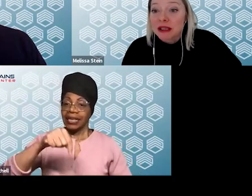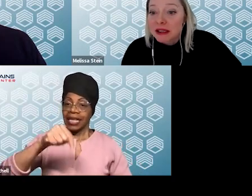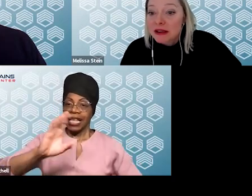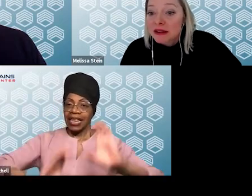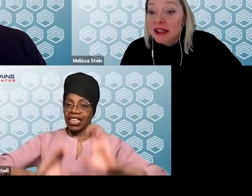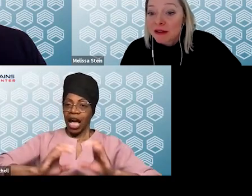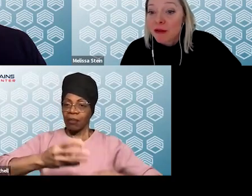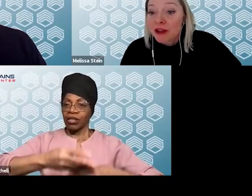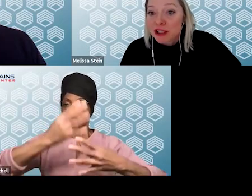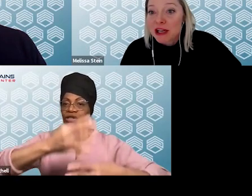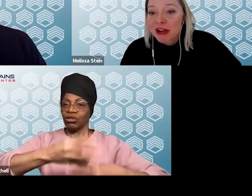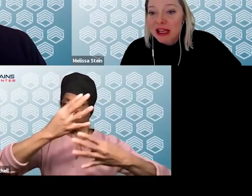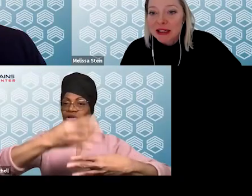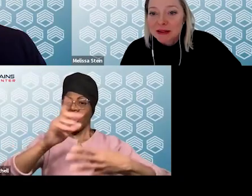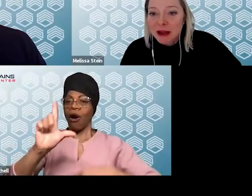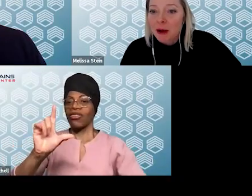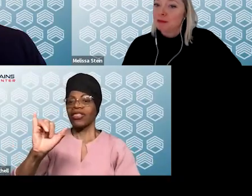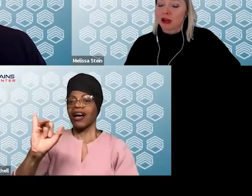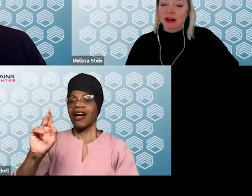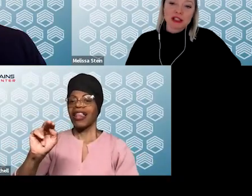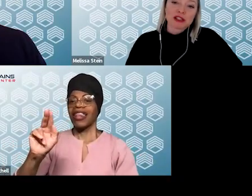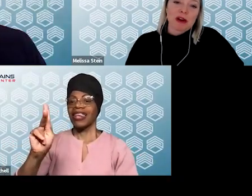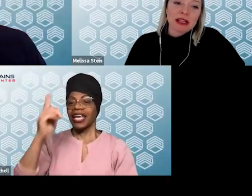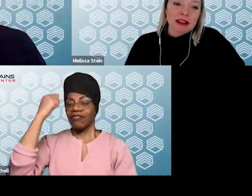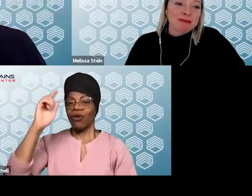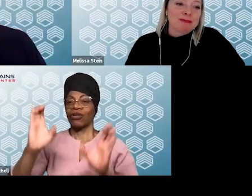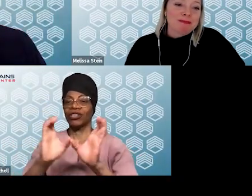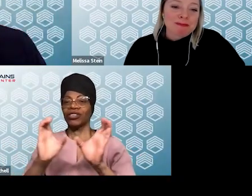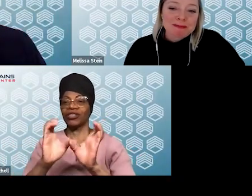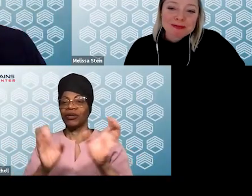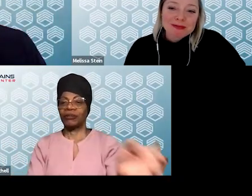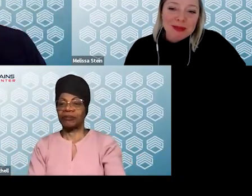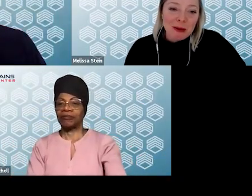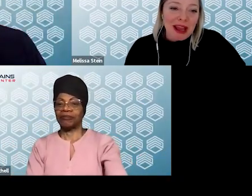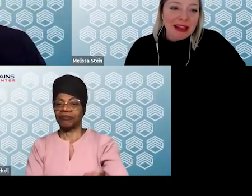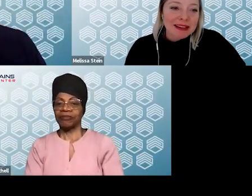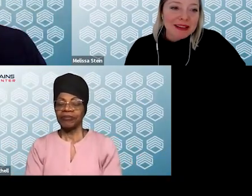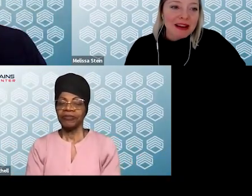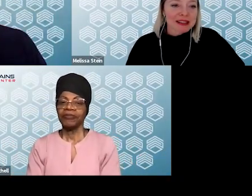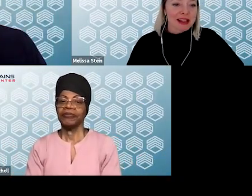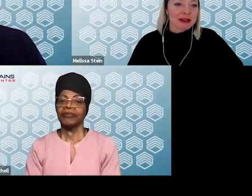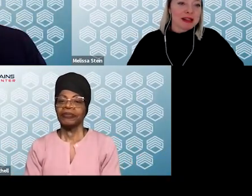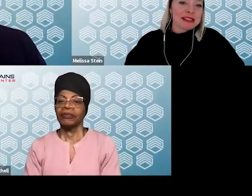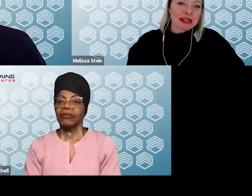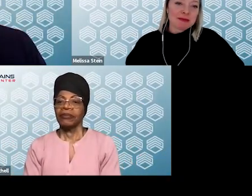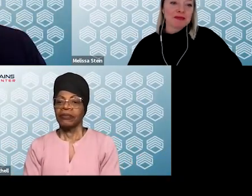the link for the certificate... Oh, Brianna just dropped it there. Okay. And next slide, please.